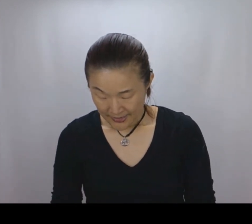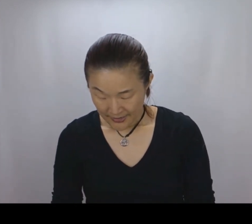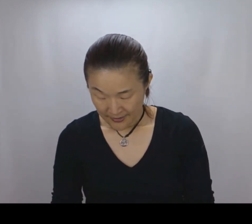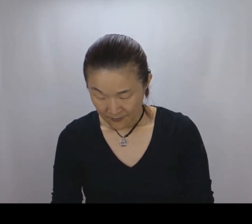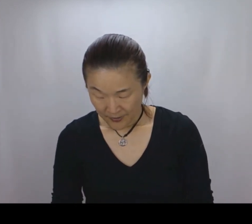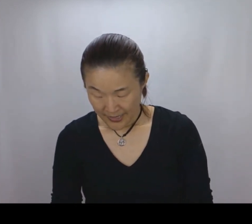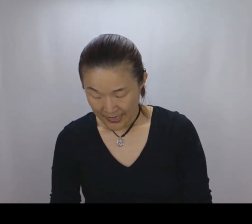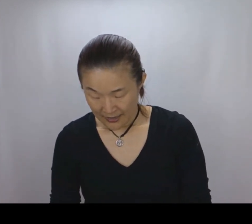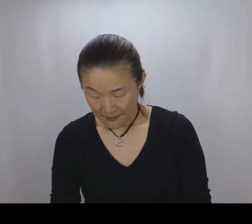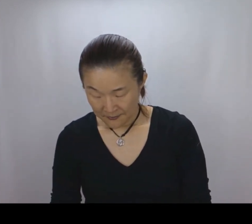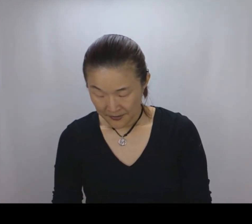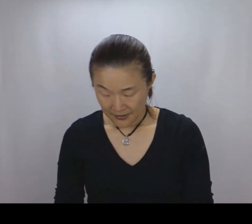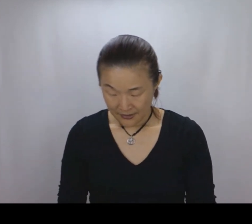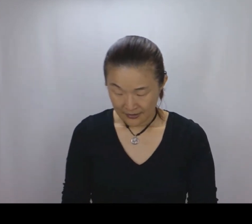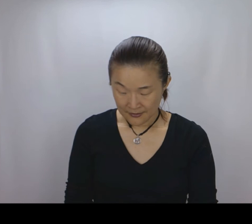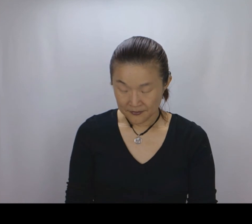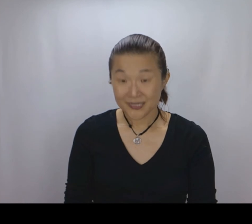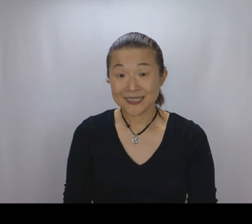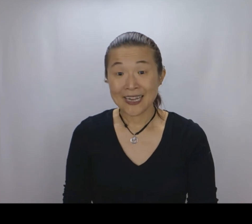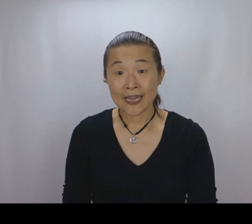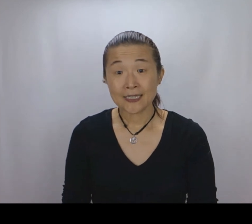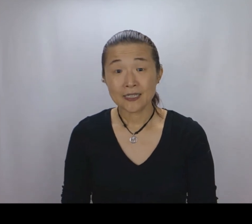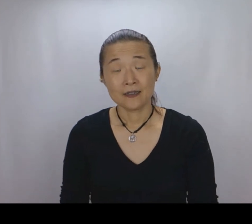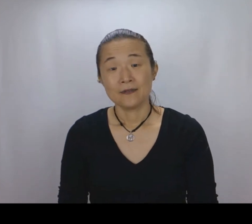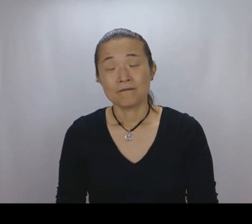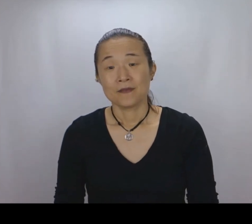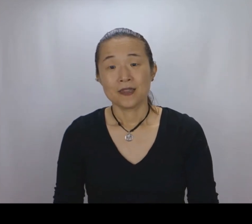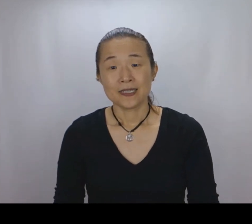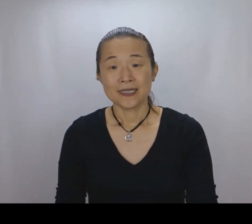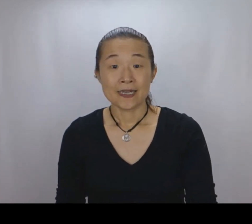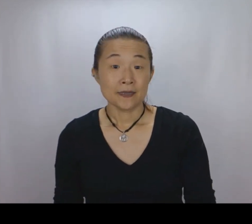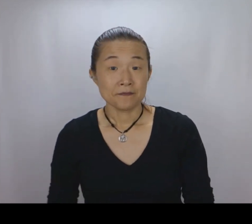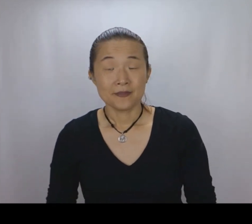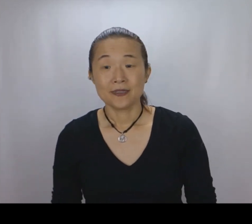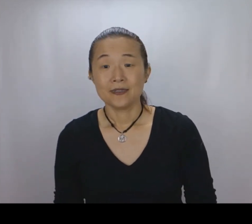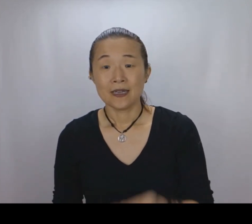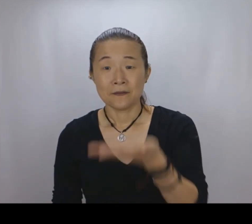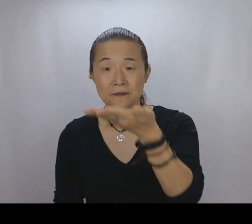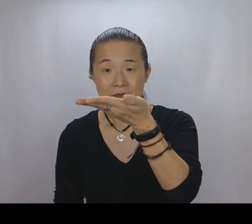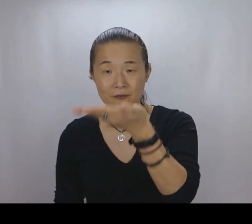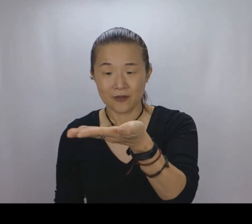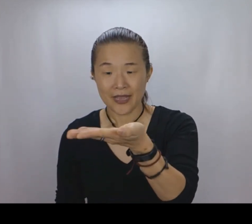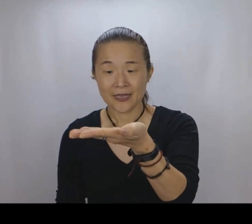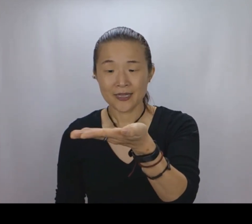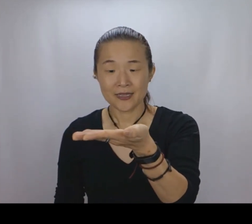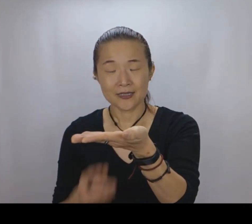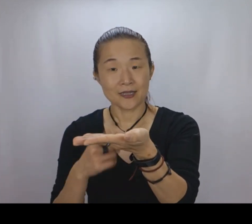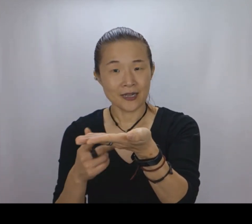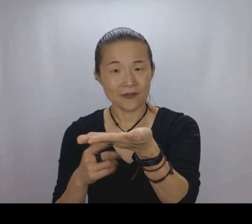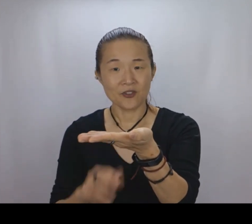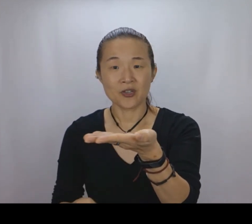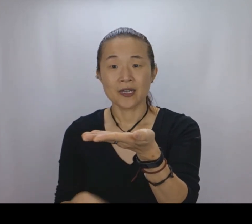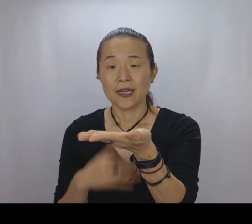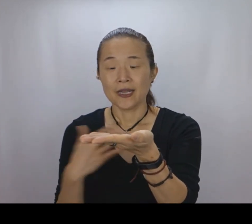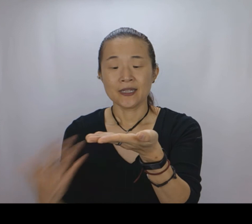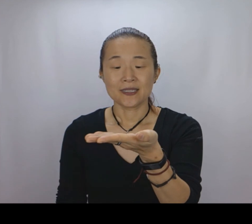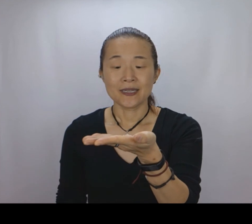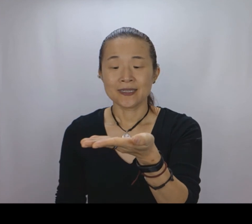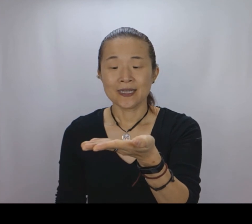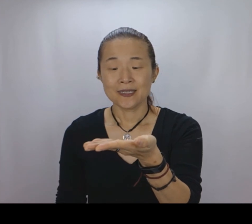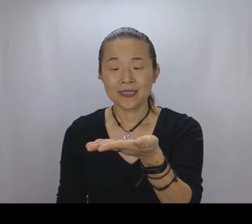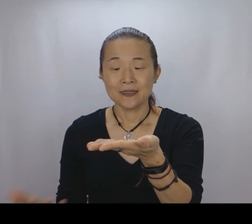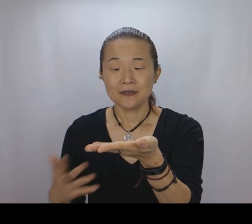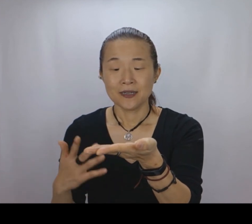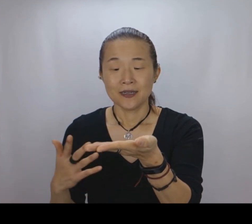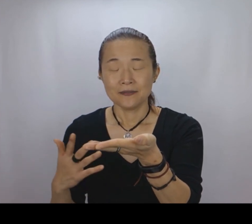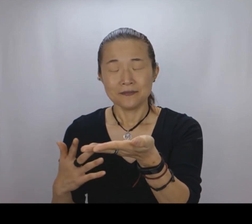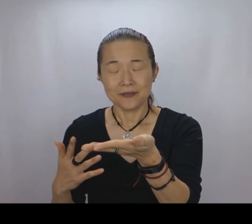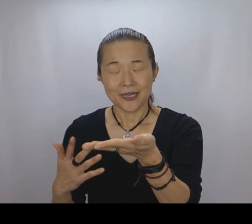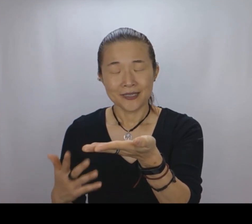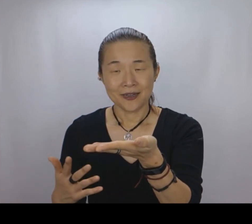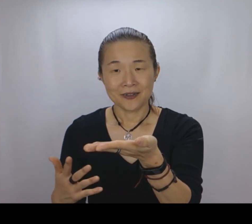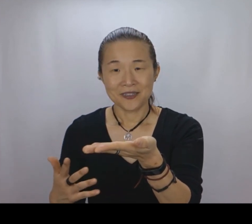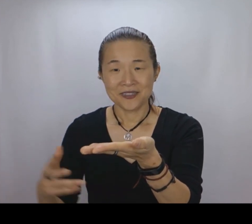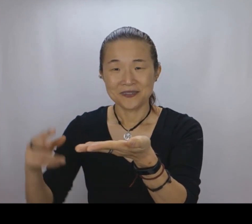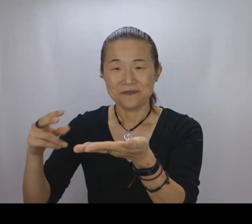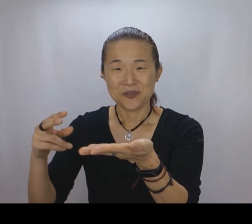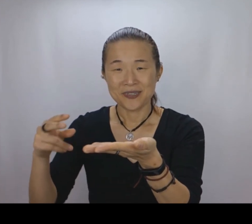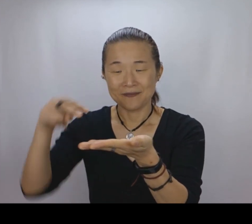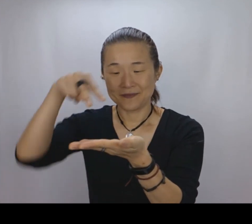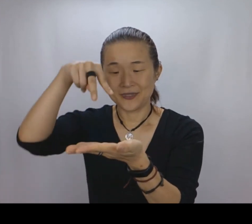Then we have stand, like stand up, yeah. Hand like this, like the floor, and It's like dancing and soccer